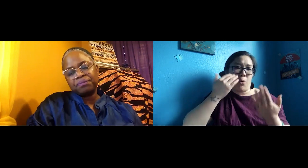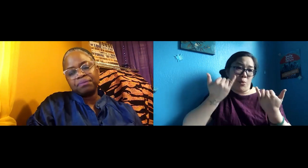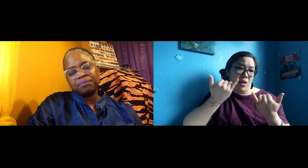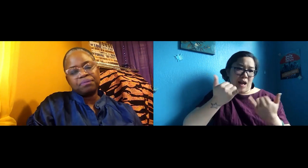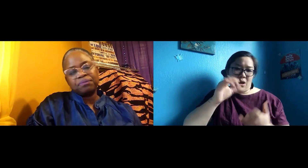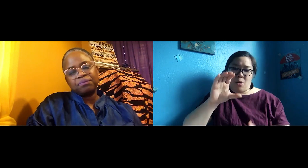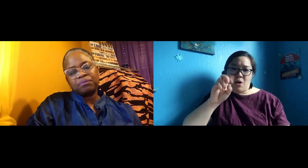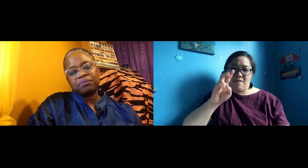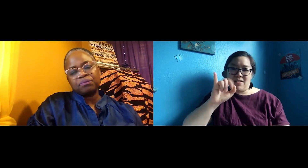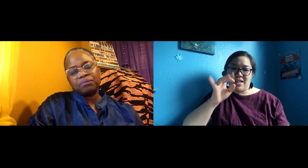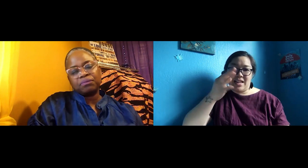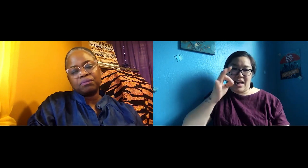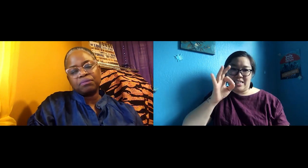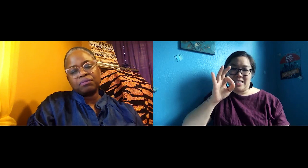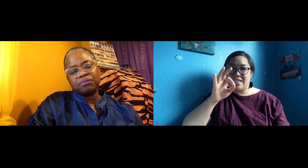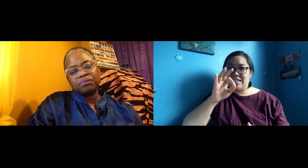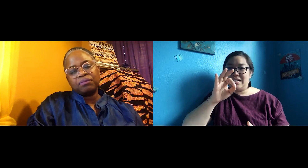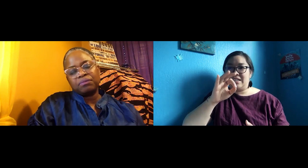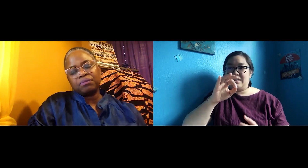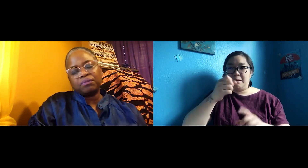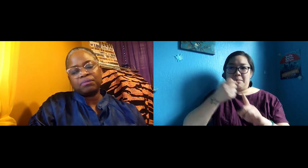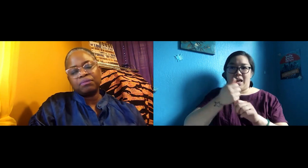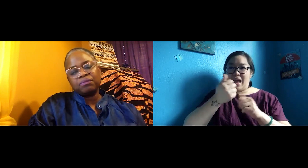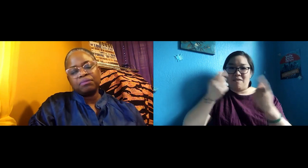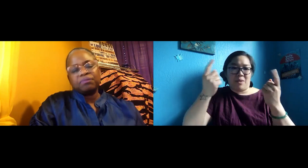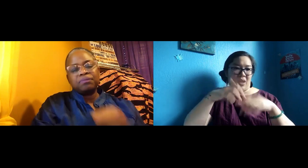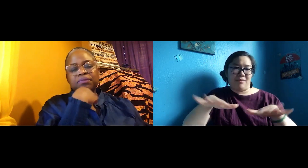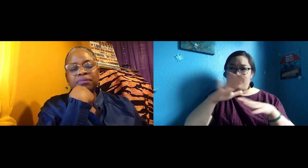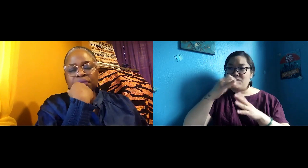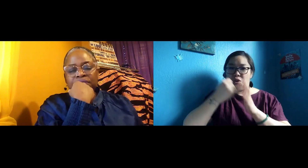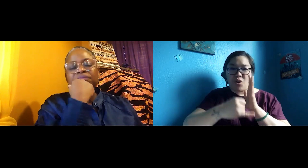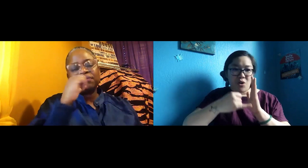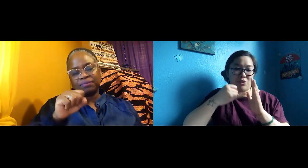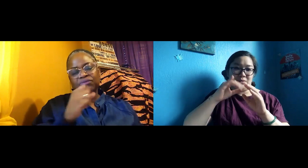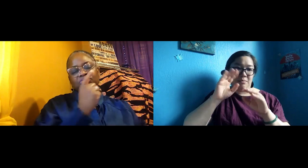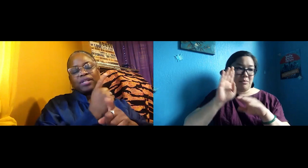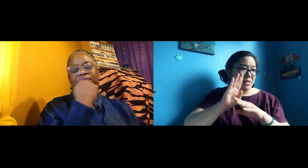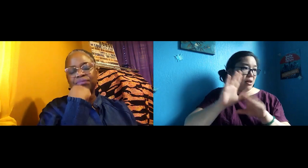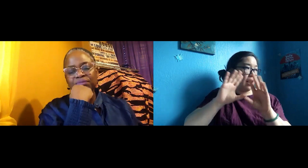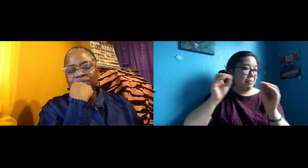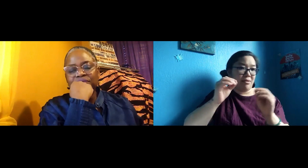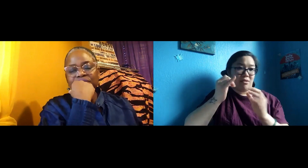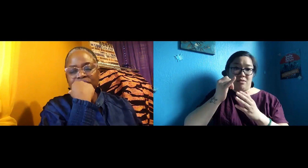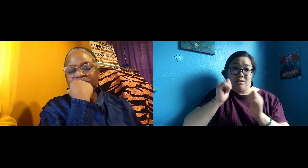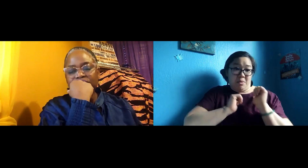You know right now, COVID-19 is impacting everyone and everything - the arts businesses companies,